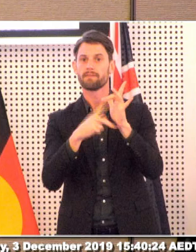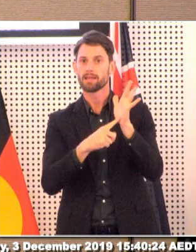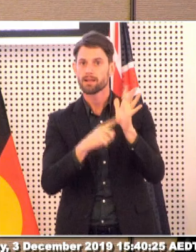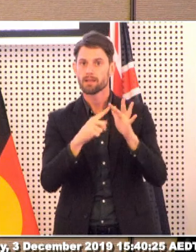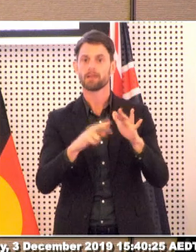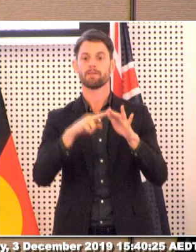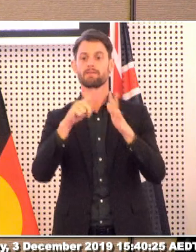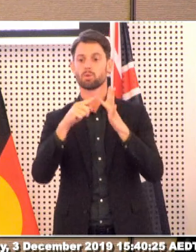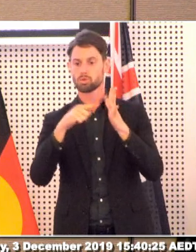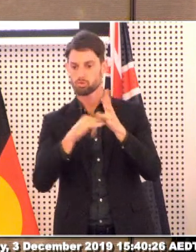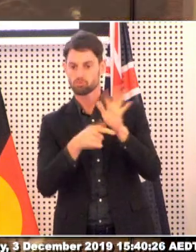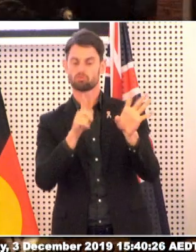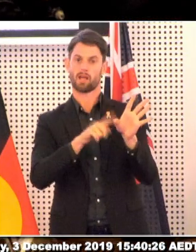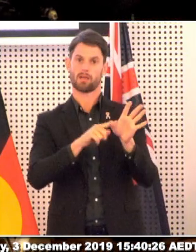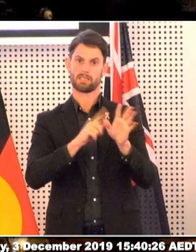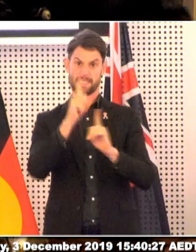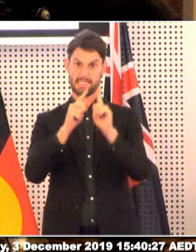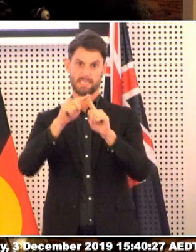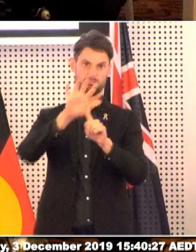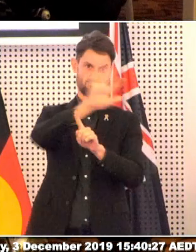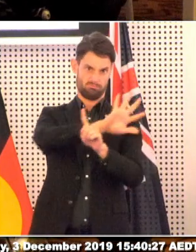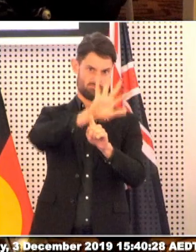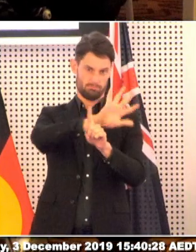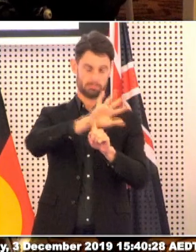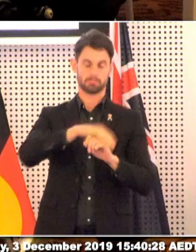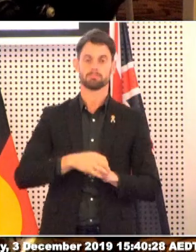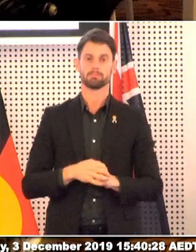So the first thing I wanted to ask both of you – and you can take turns, if you wish,